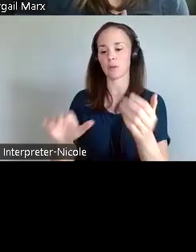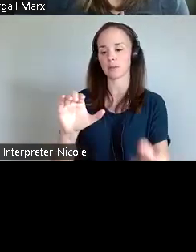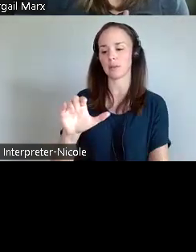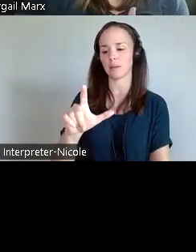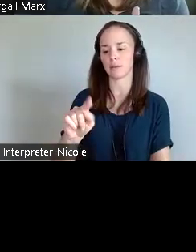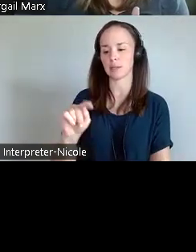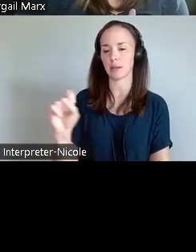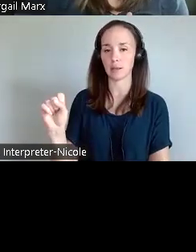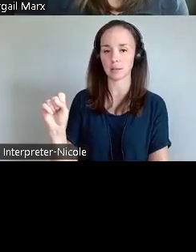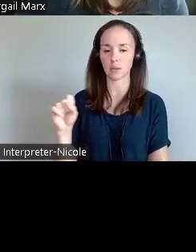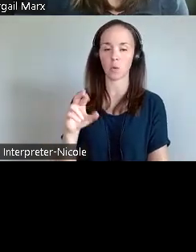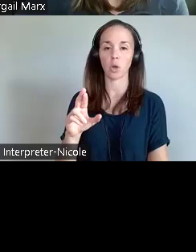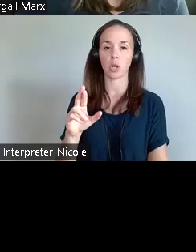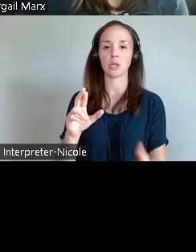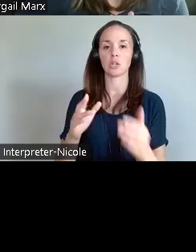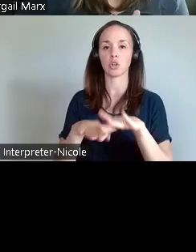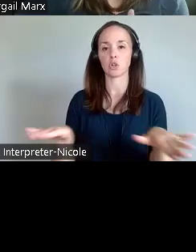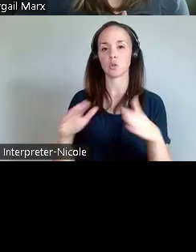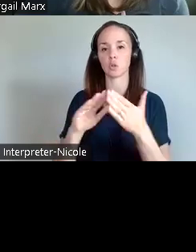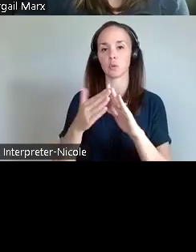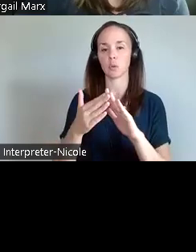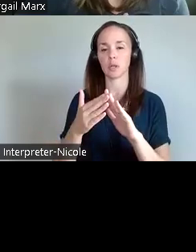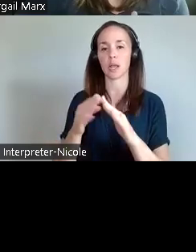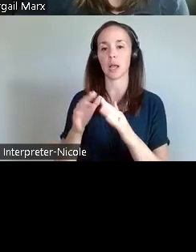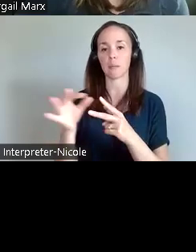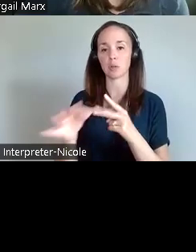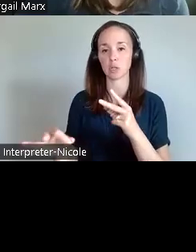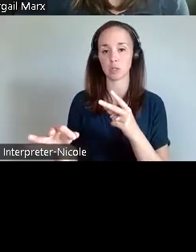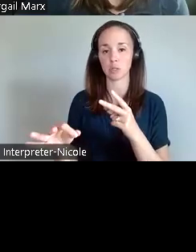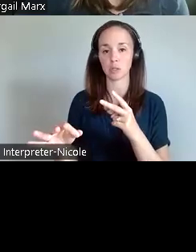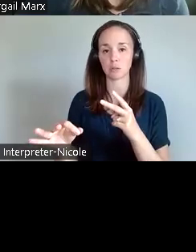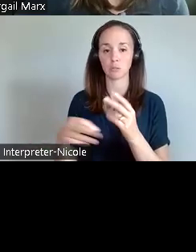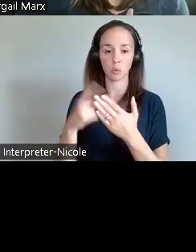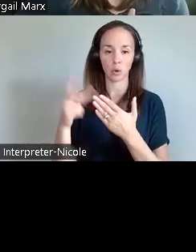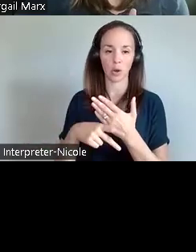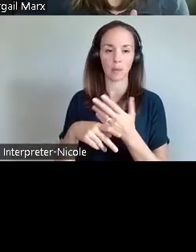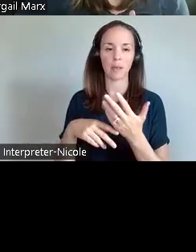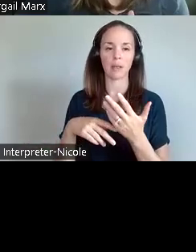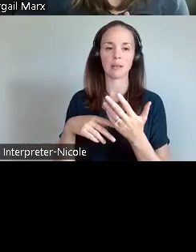Children's community options program, CCOP, those programs can sometimes fund systems, especially